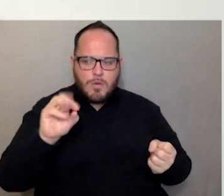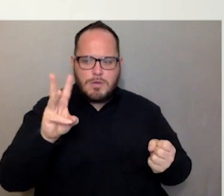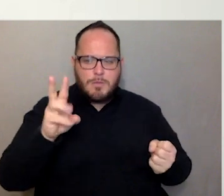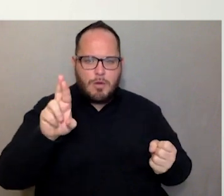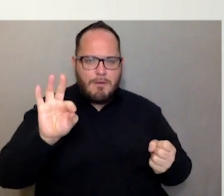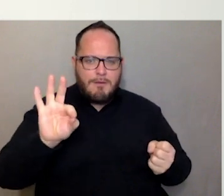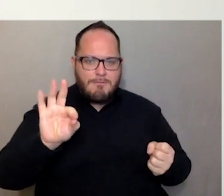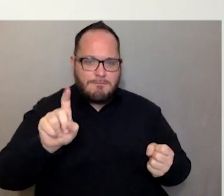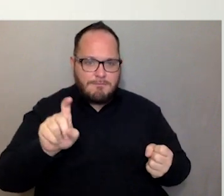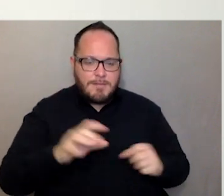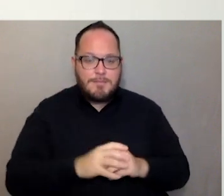FIRST AND FOREMOST, WHICH IS THE MOST STRAIGHTFORWARD WAY OF